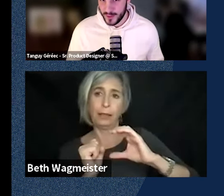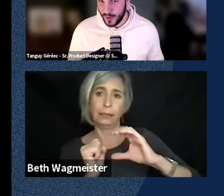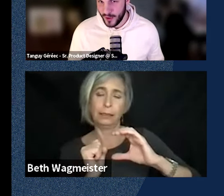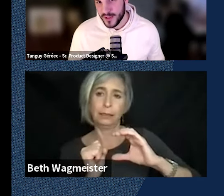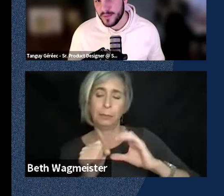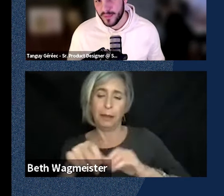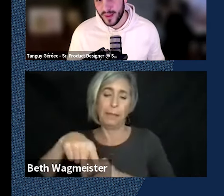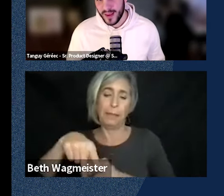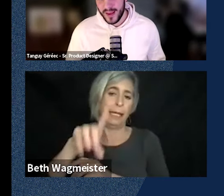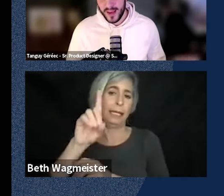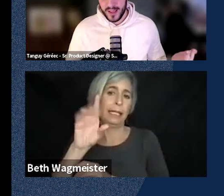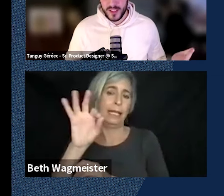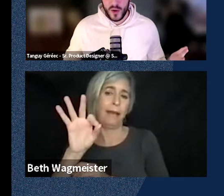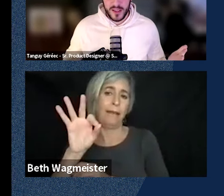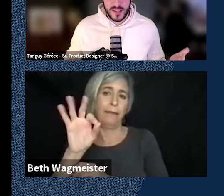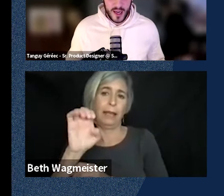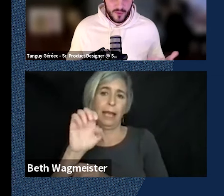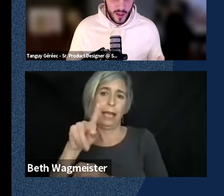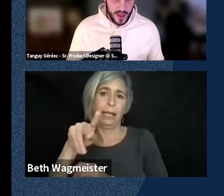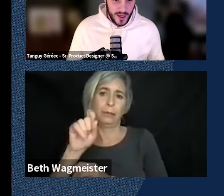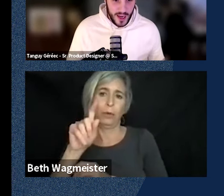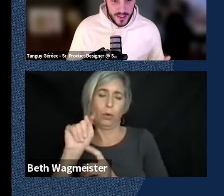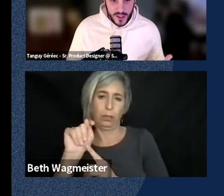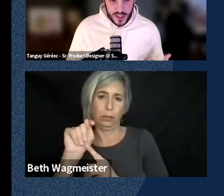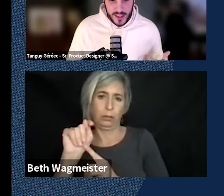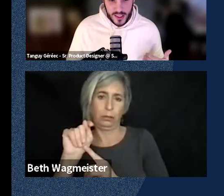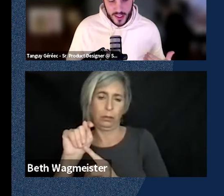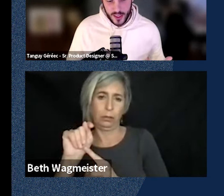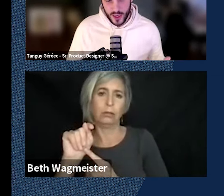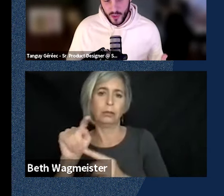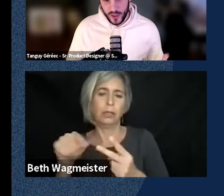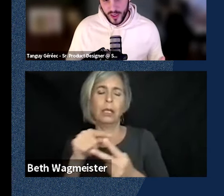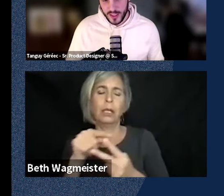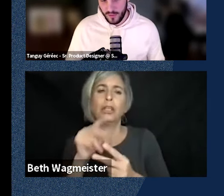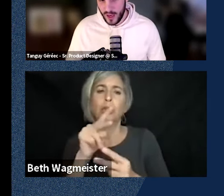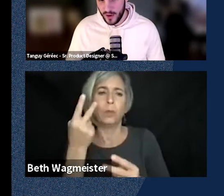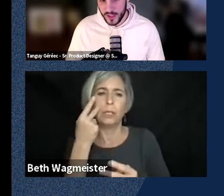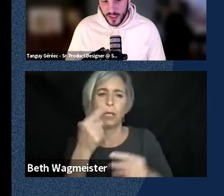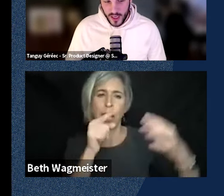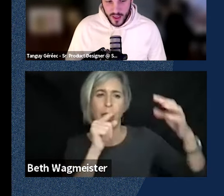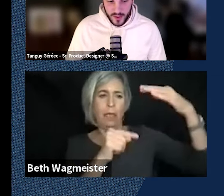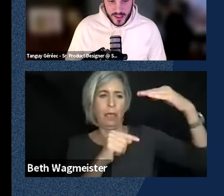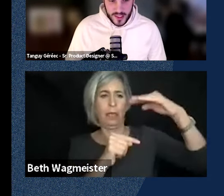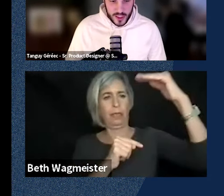PDF export. And so it's kind of related, as you can see here on the list of layers, this is actually